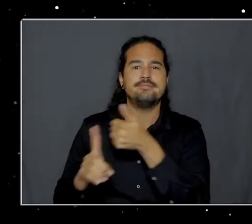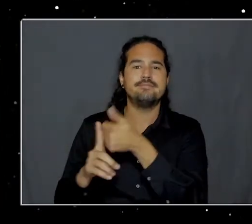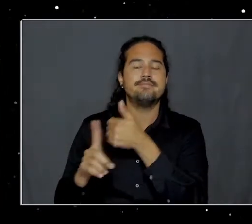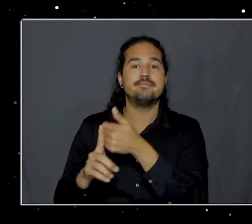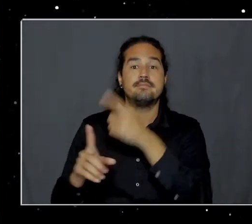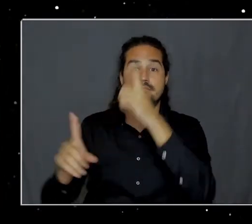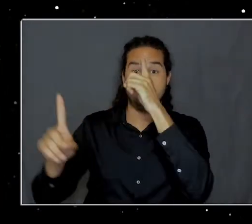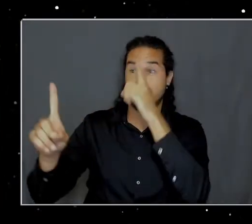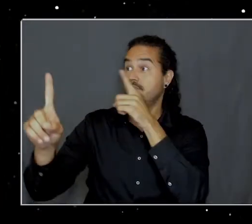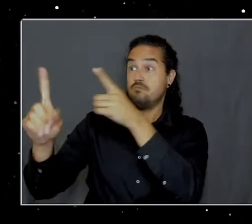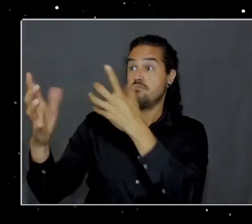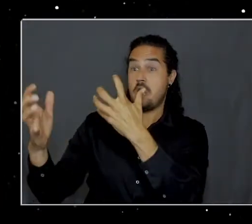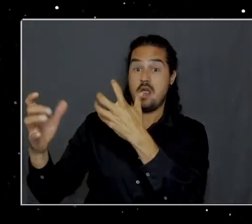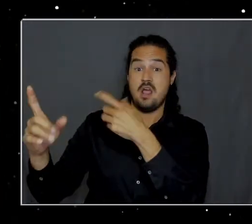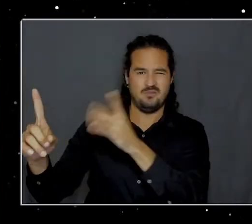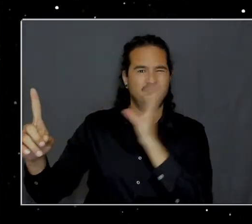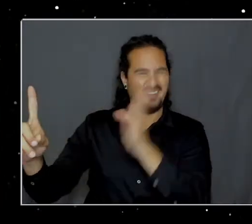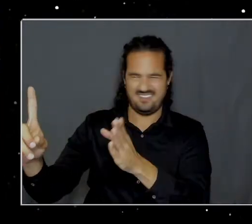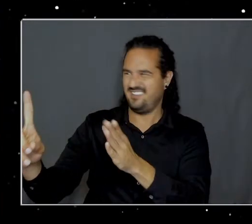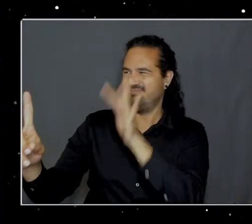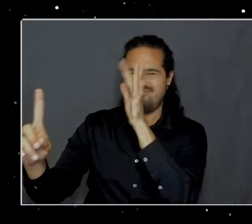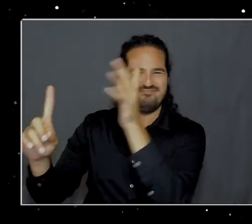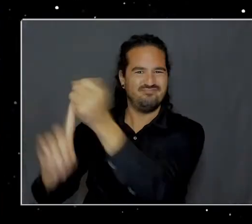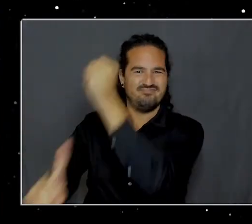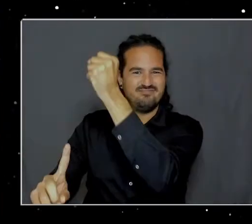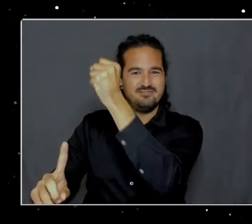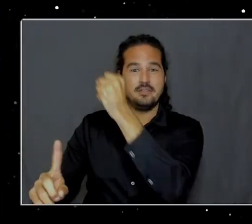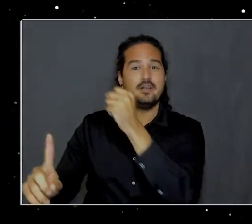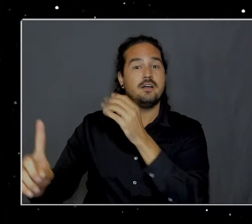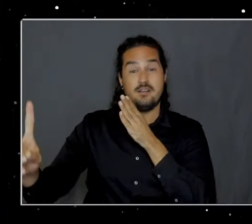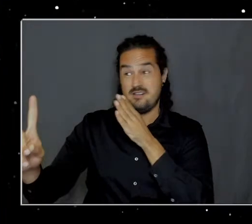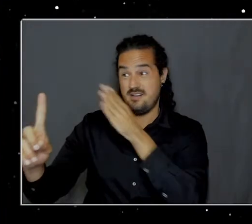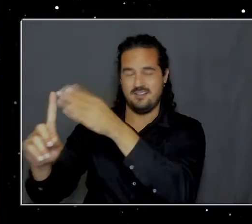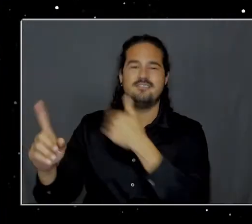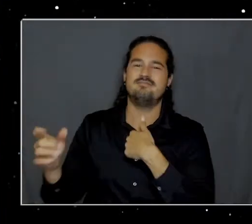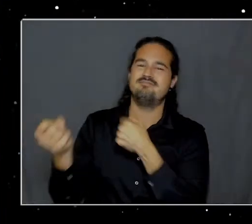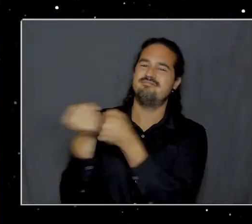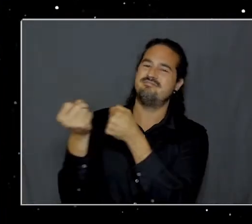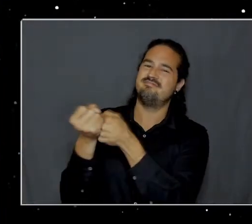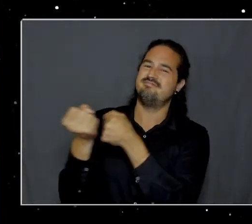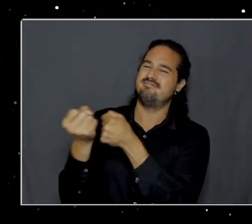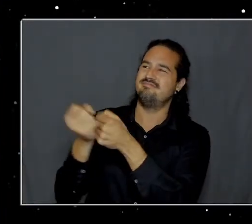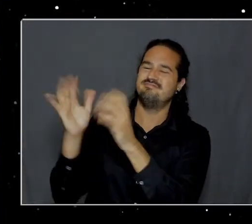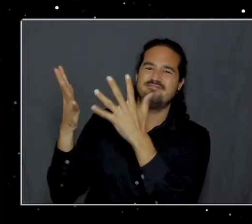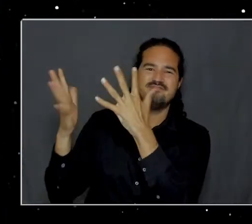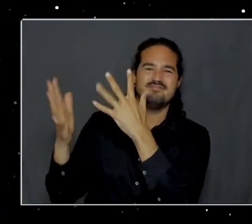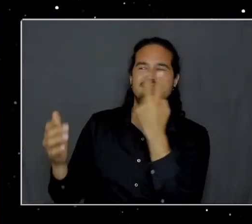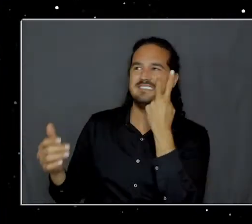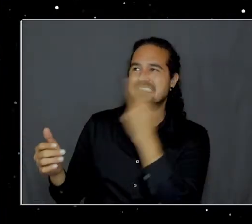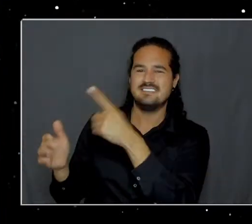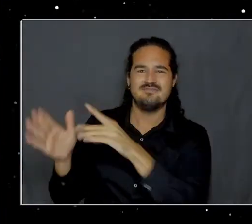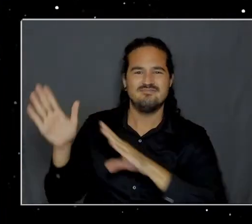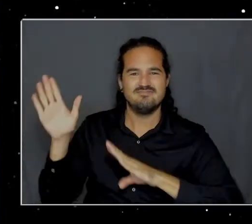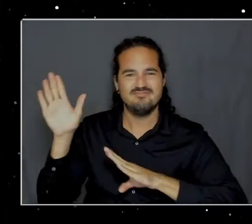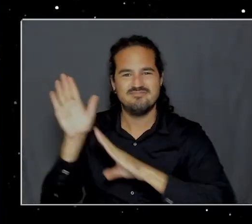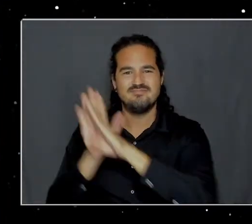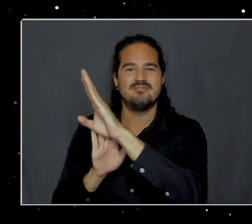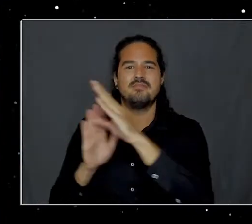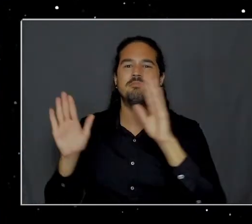GO WHEREVER SHE WANTS TO GO. AND WHEREVER SHE GOES, I WILL BE